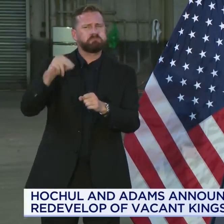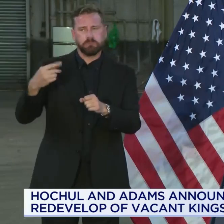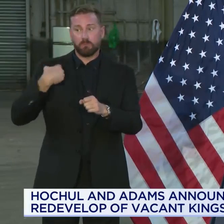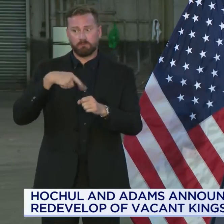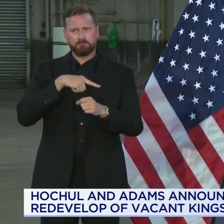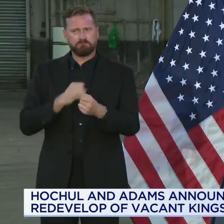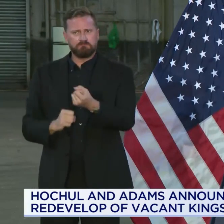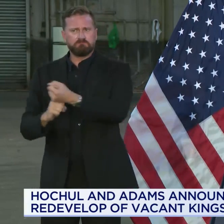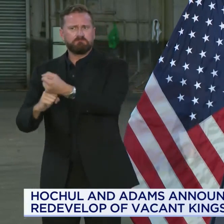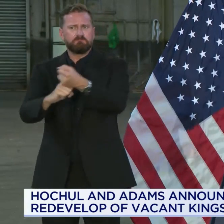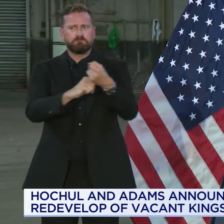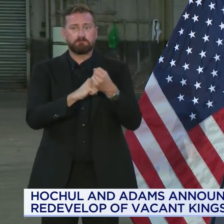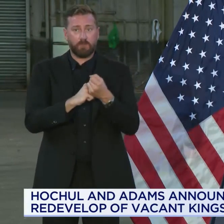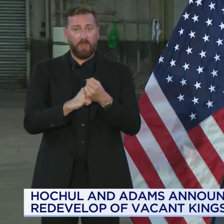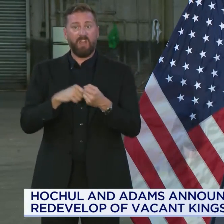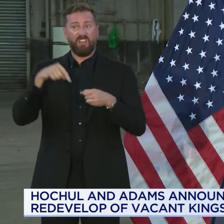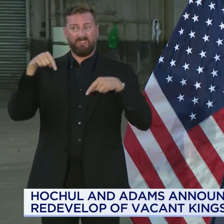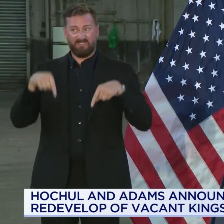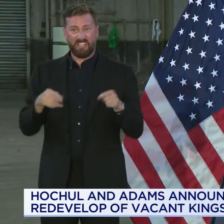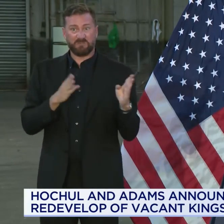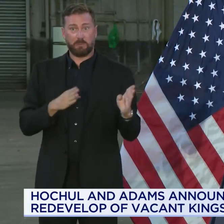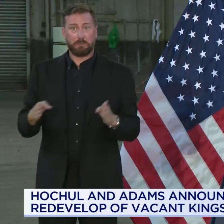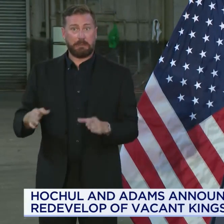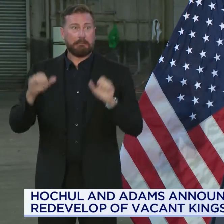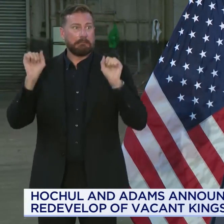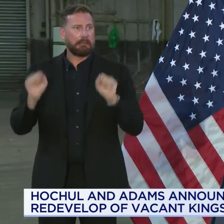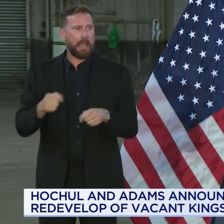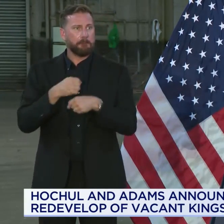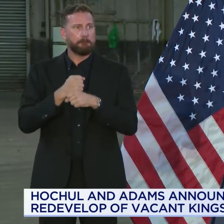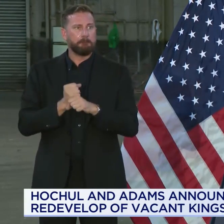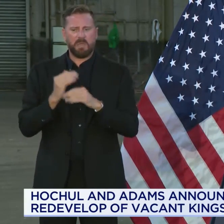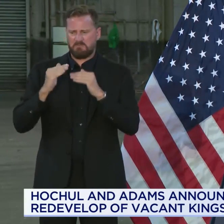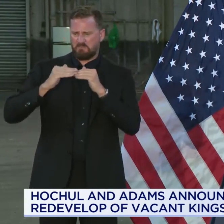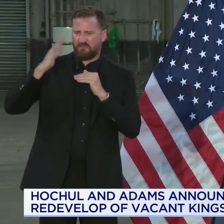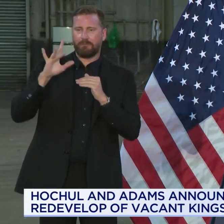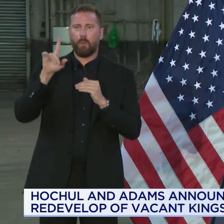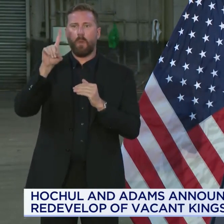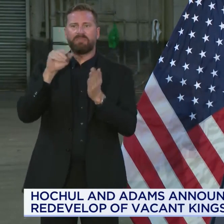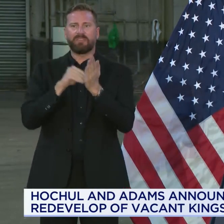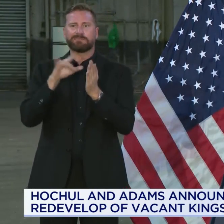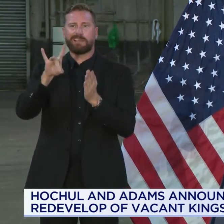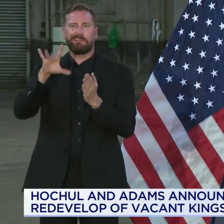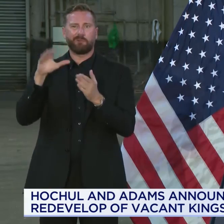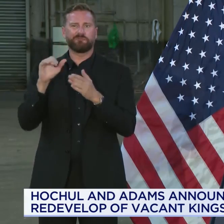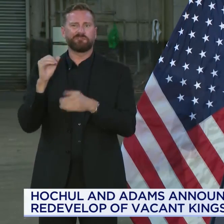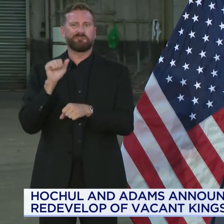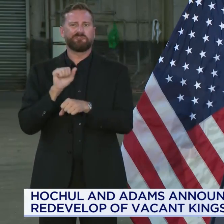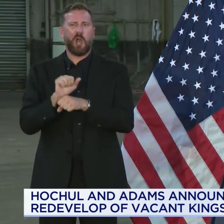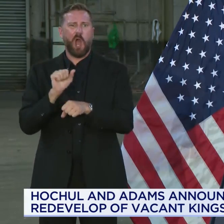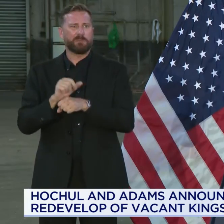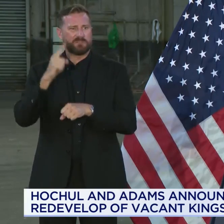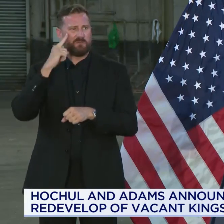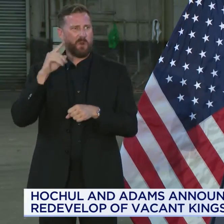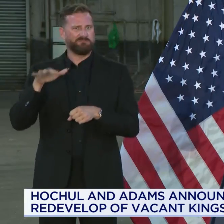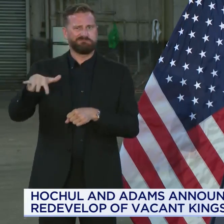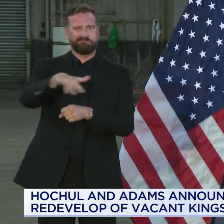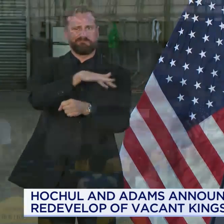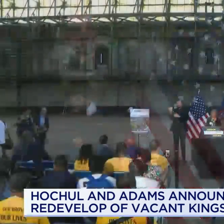businesses from film and TV. To urban agriculture. The plan has the potential